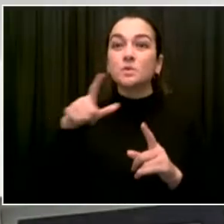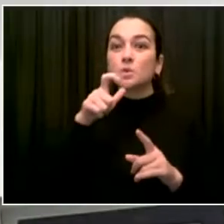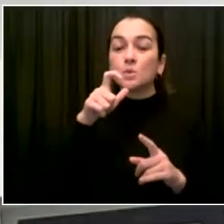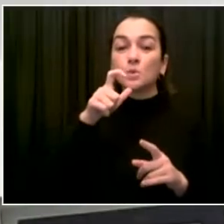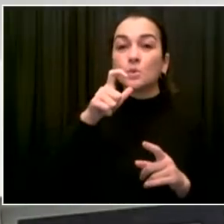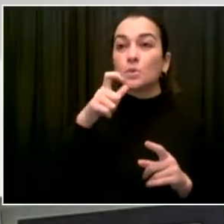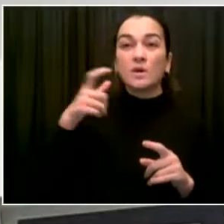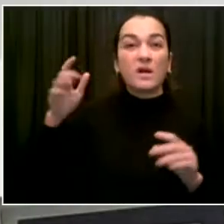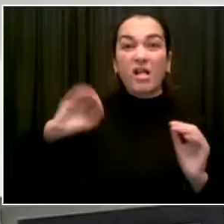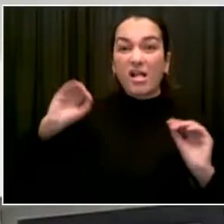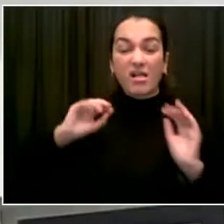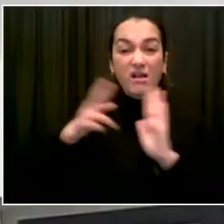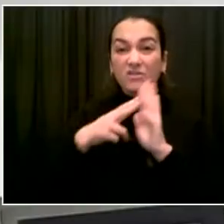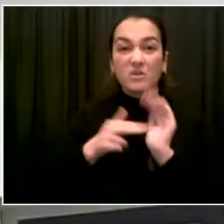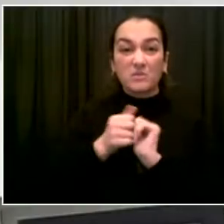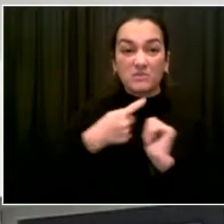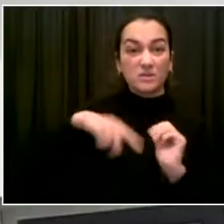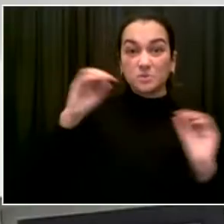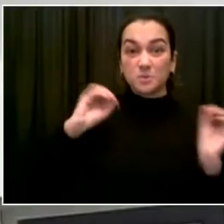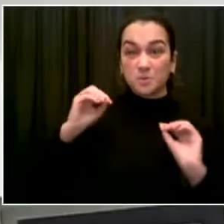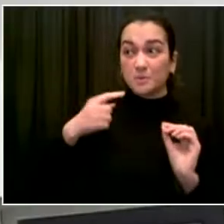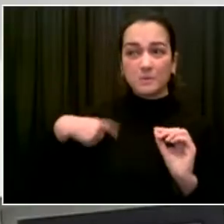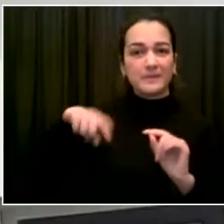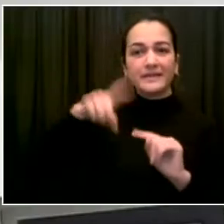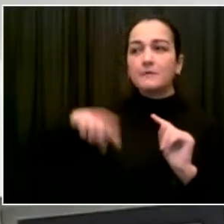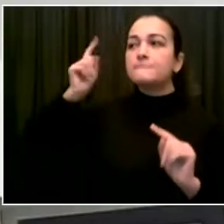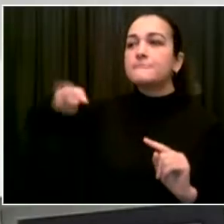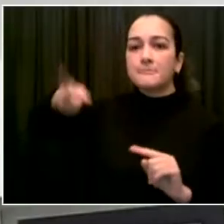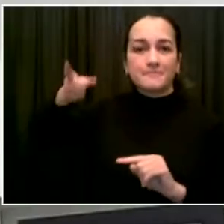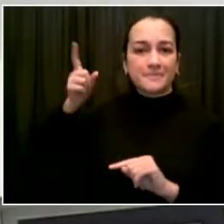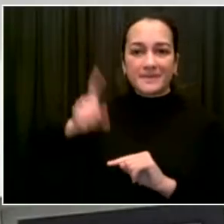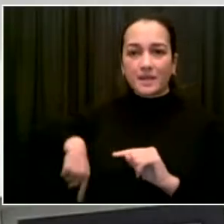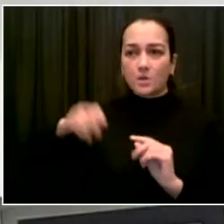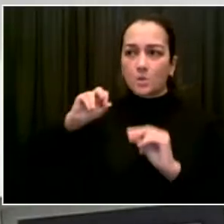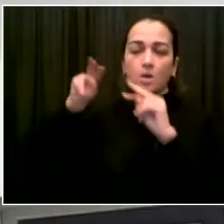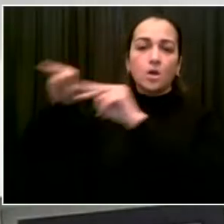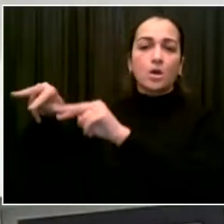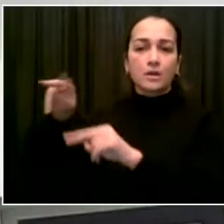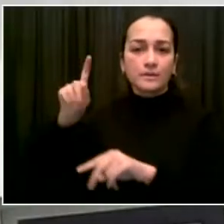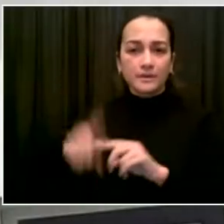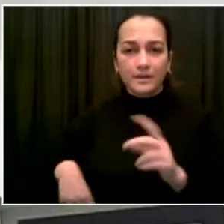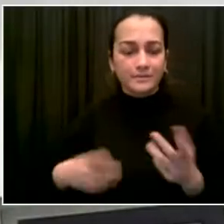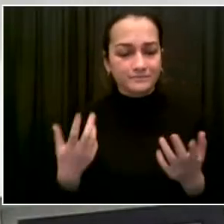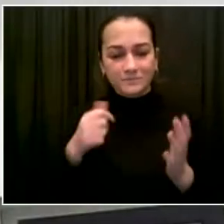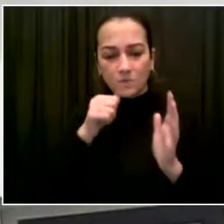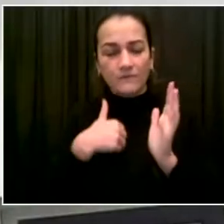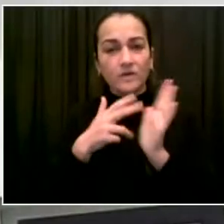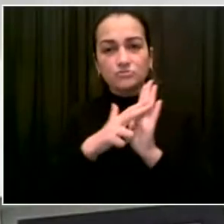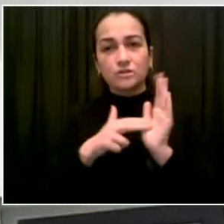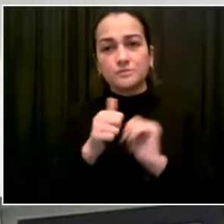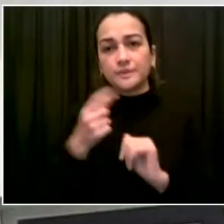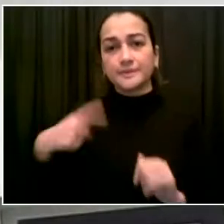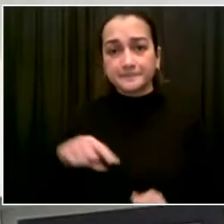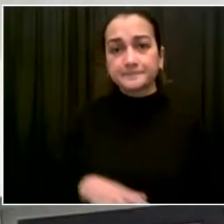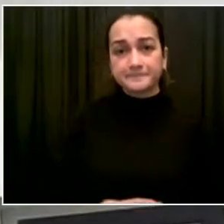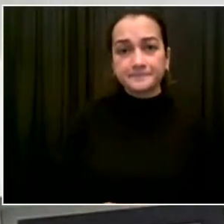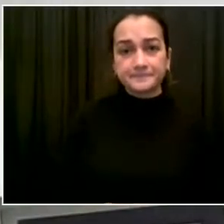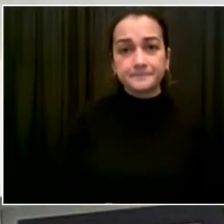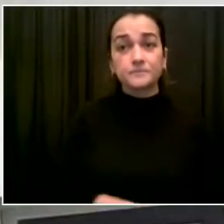YOU, IF YOU GO TO ANY CIY TRUN SITE EWHTHER IT IS HEALTH AND